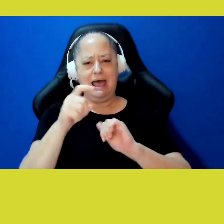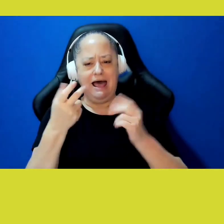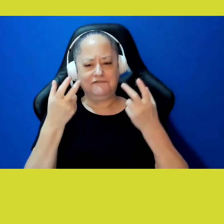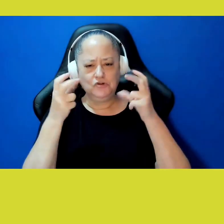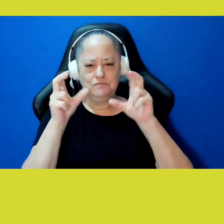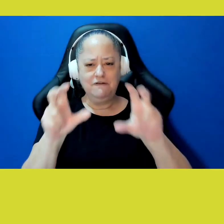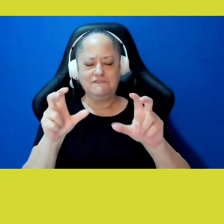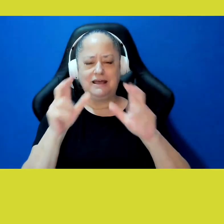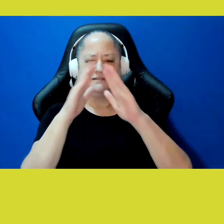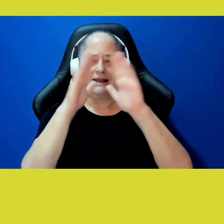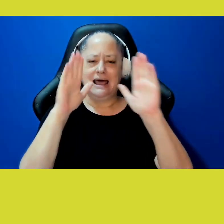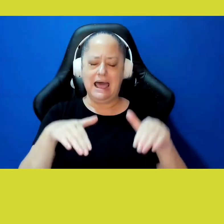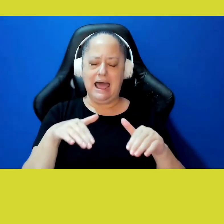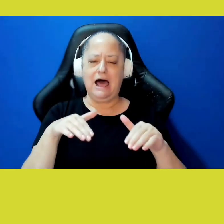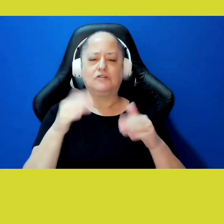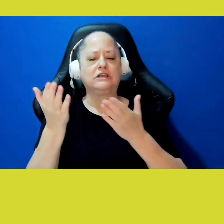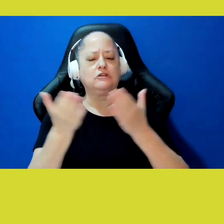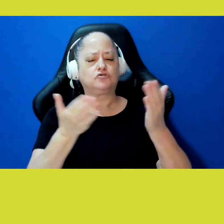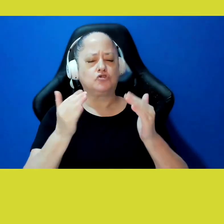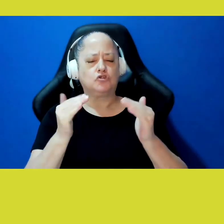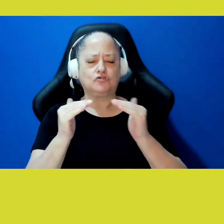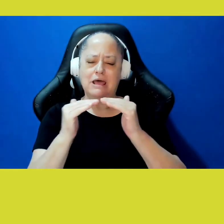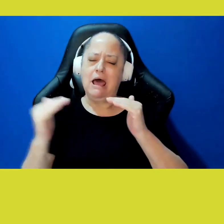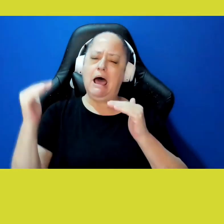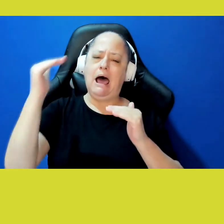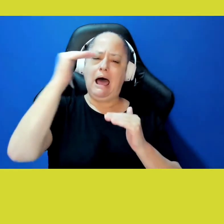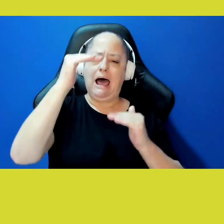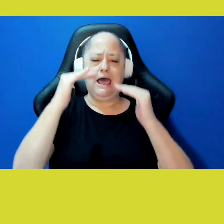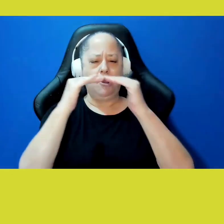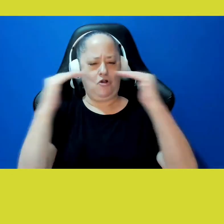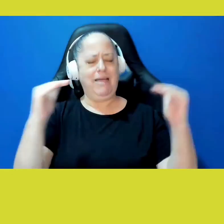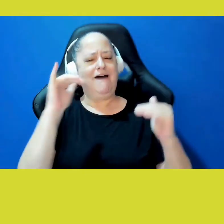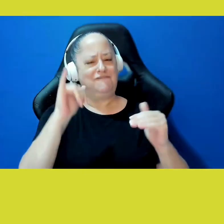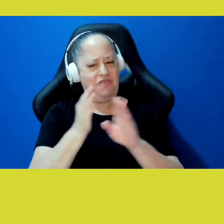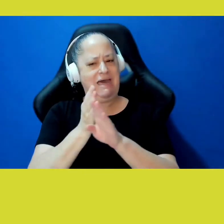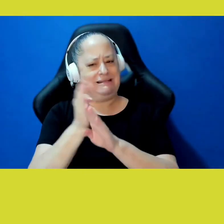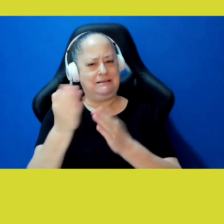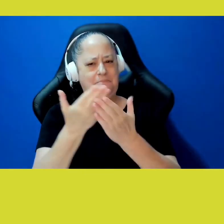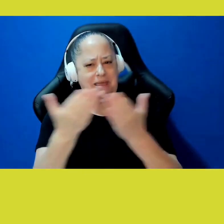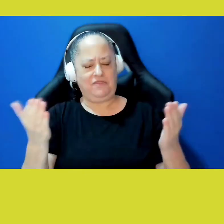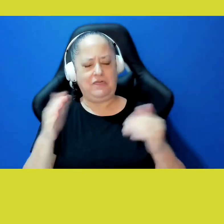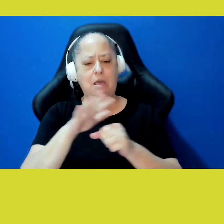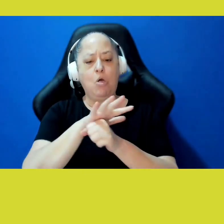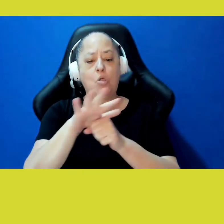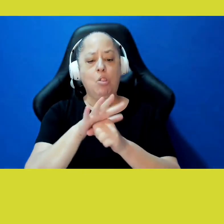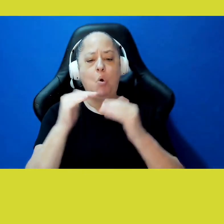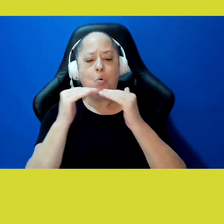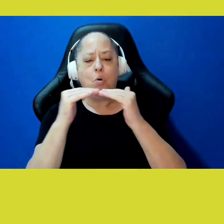at a much, much higher level. That's really the main thing. And at a local level, I mean, most some cities